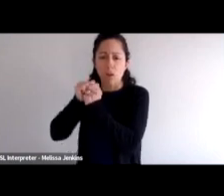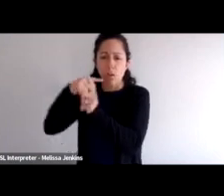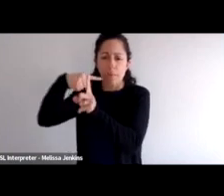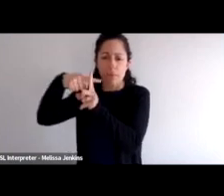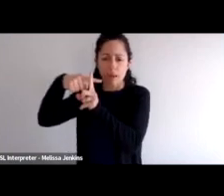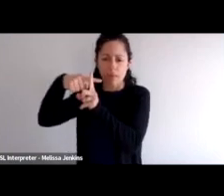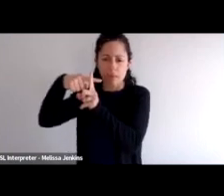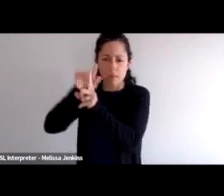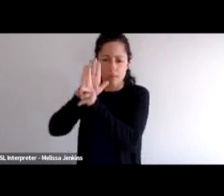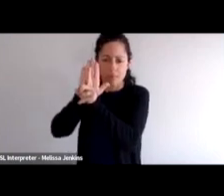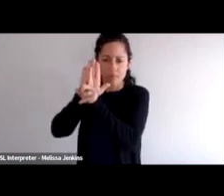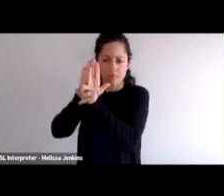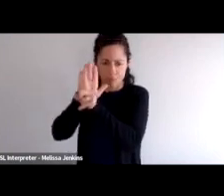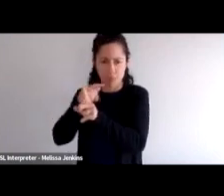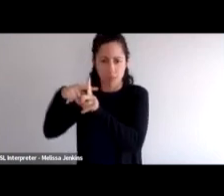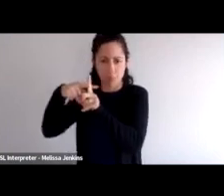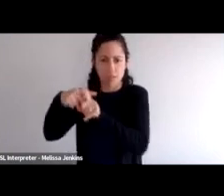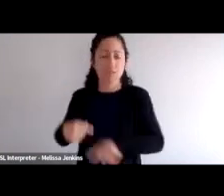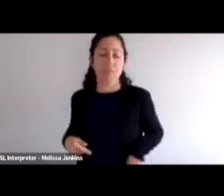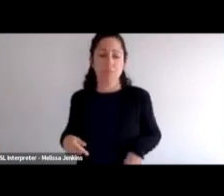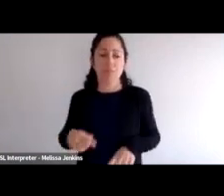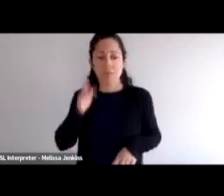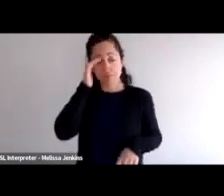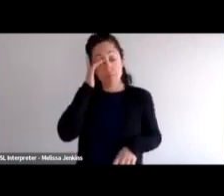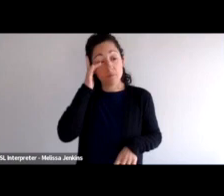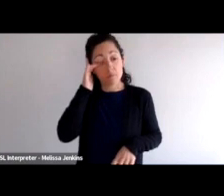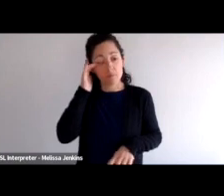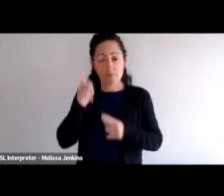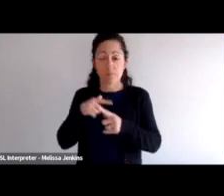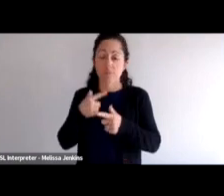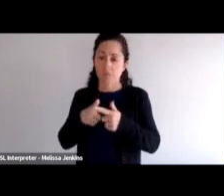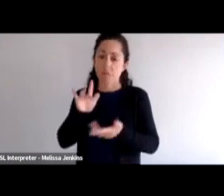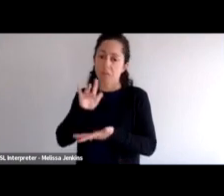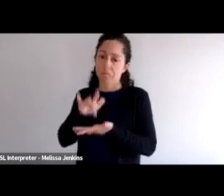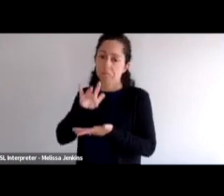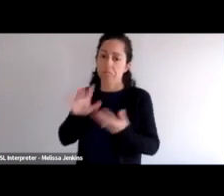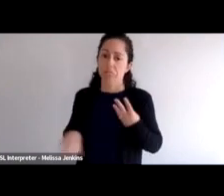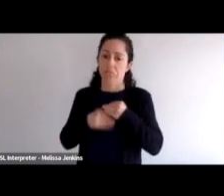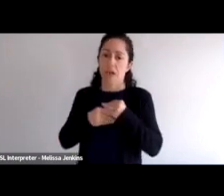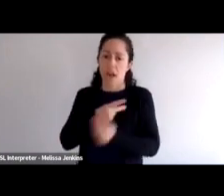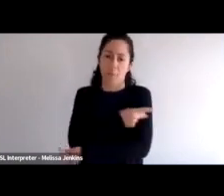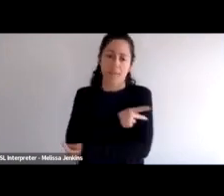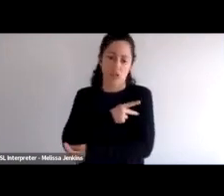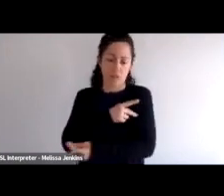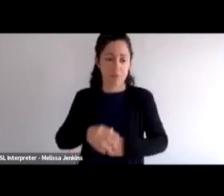And the add patient button again is to add an additional person. If you leave and